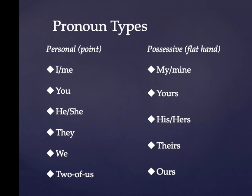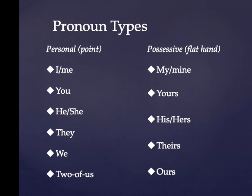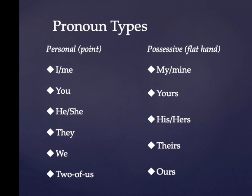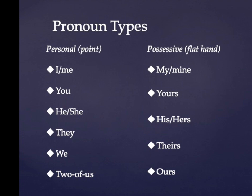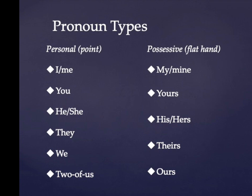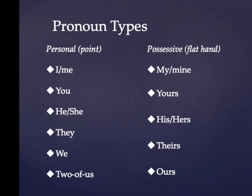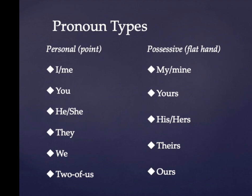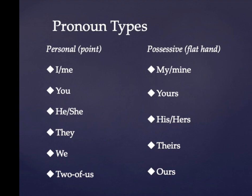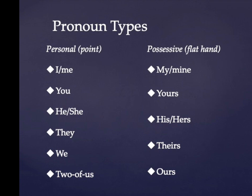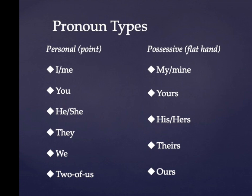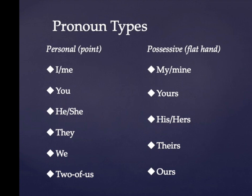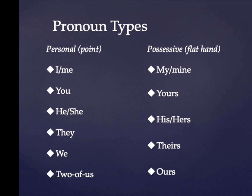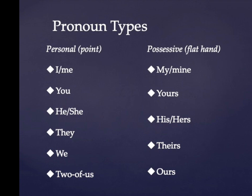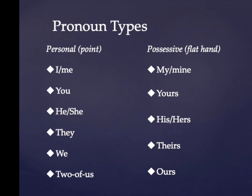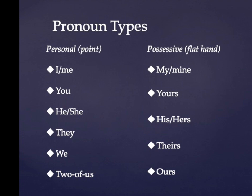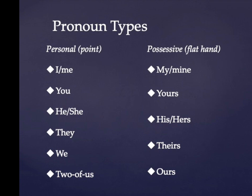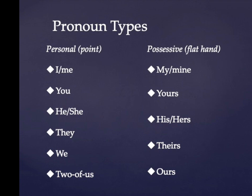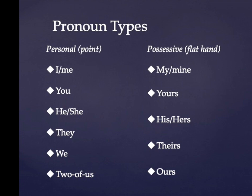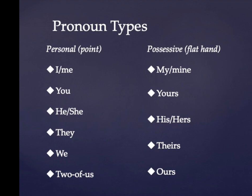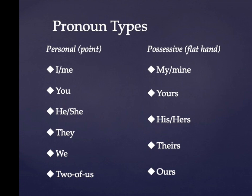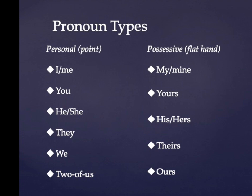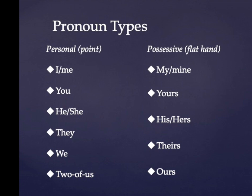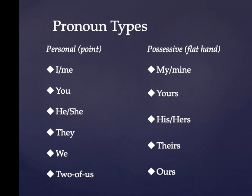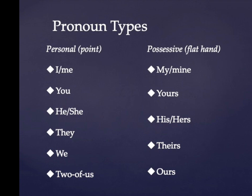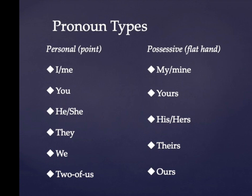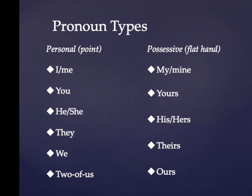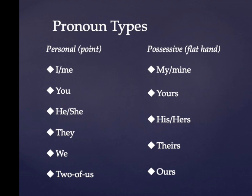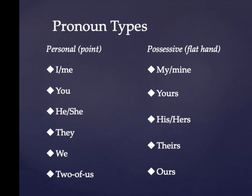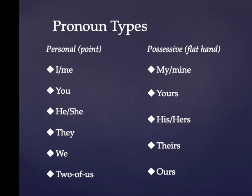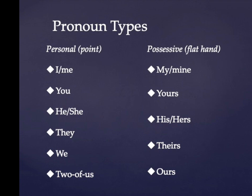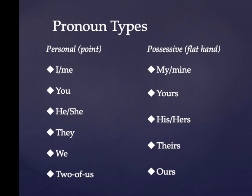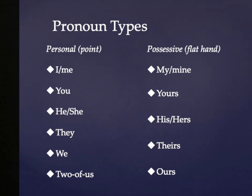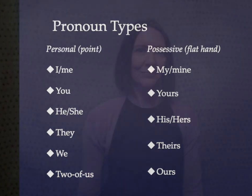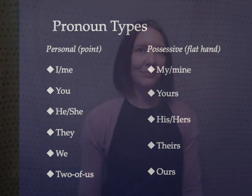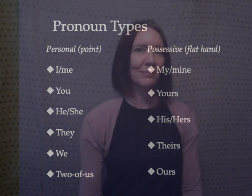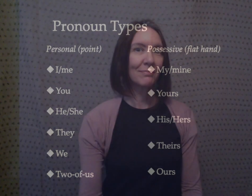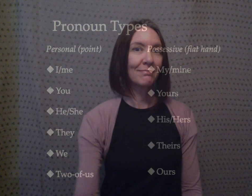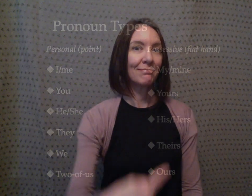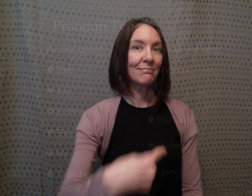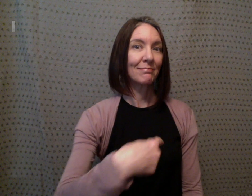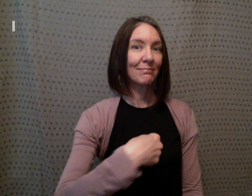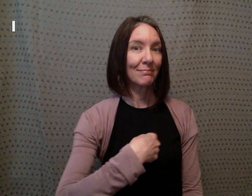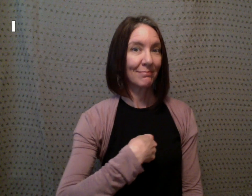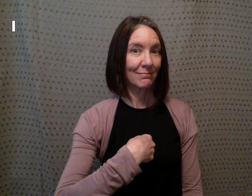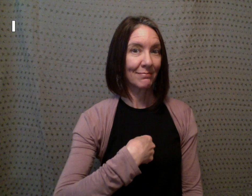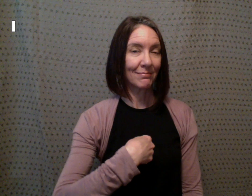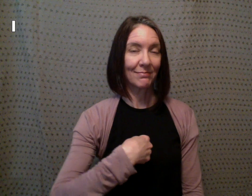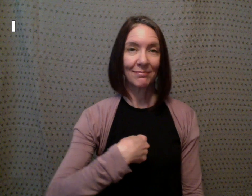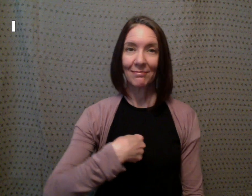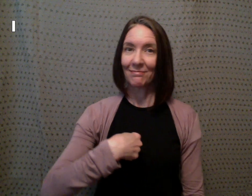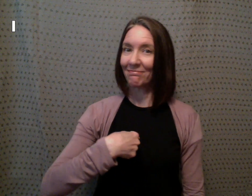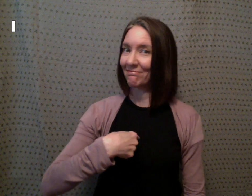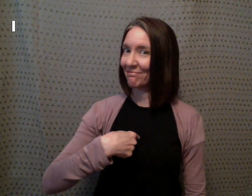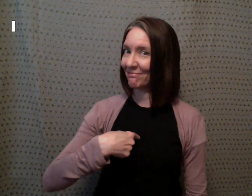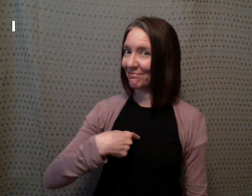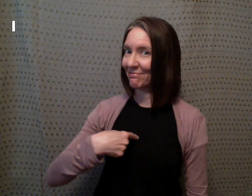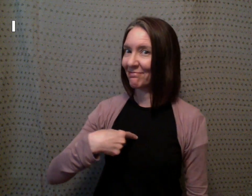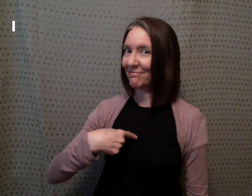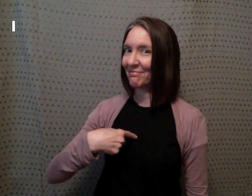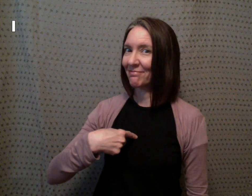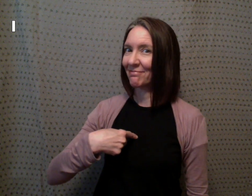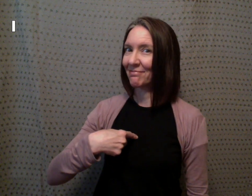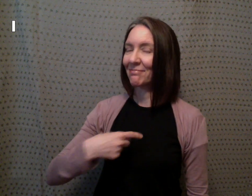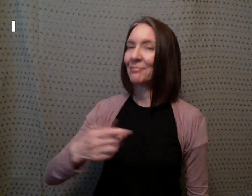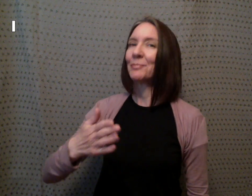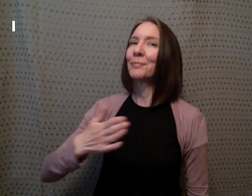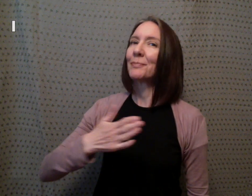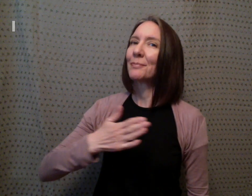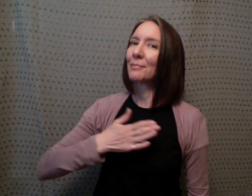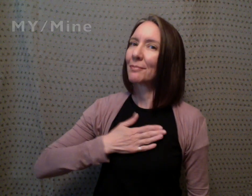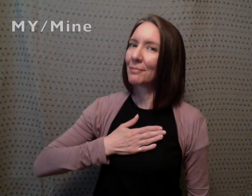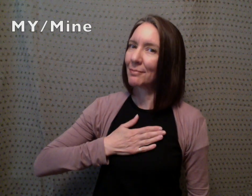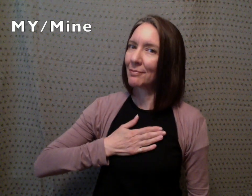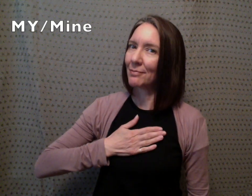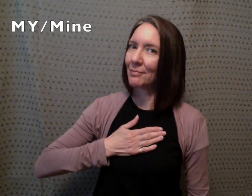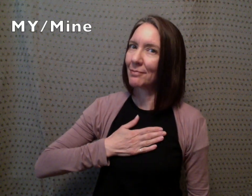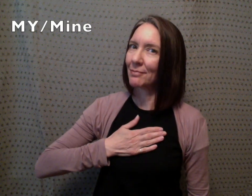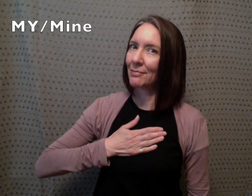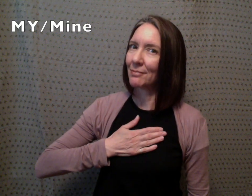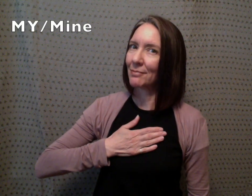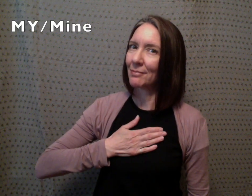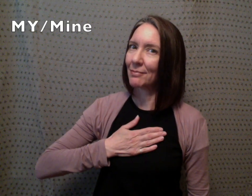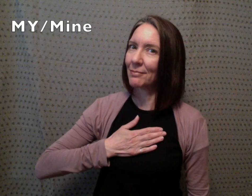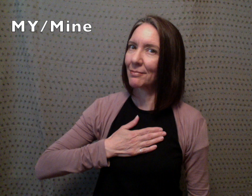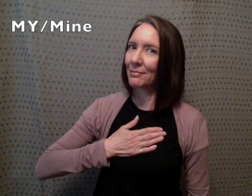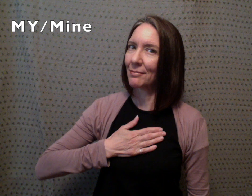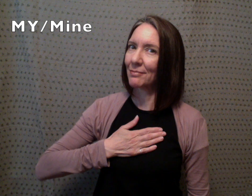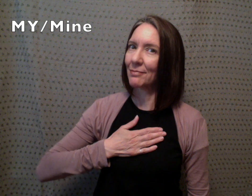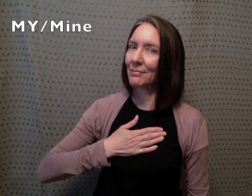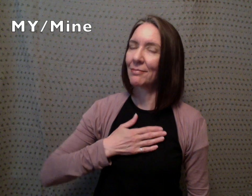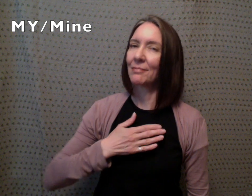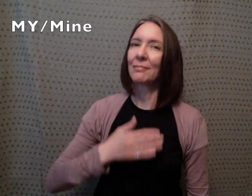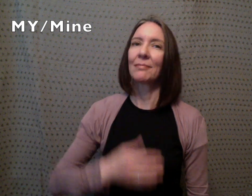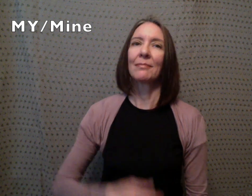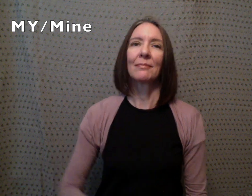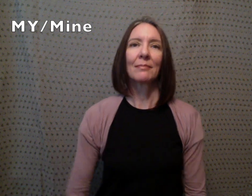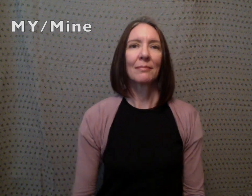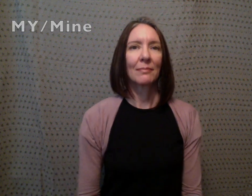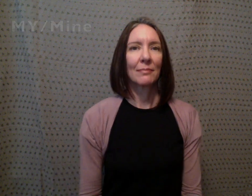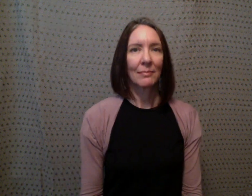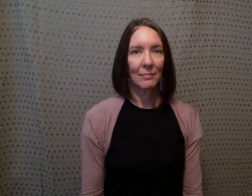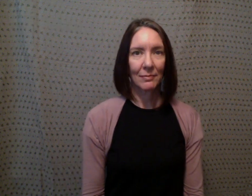of "mine" and "theirs." Watch me demonstrate.